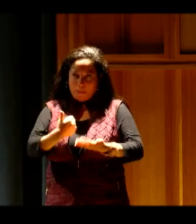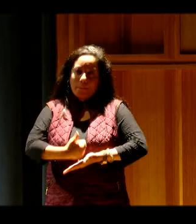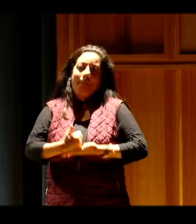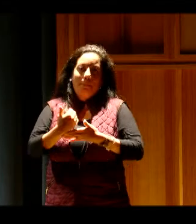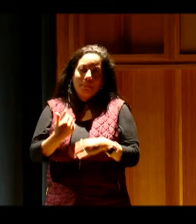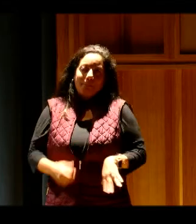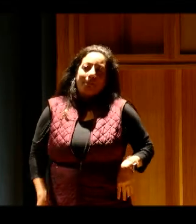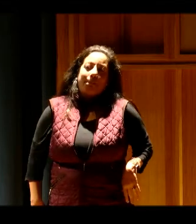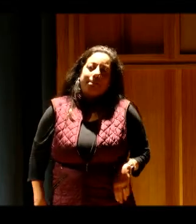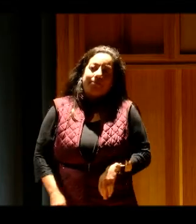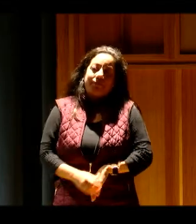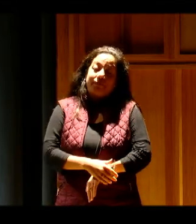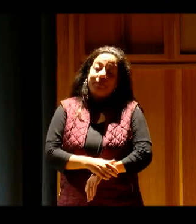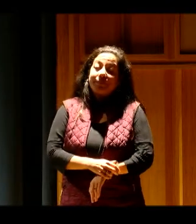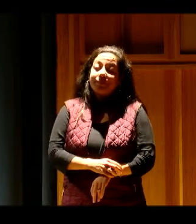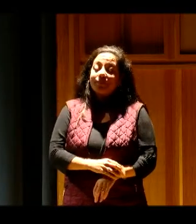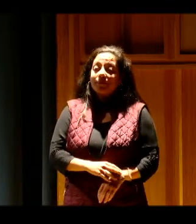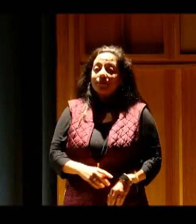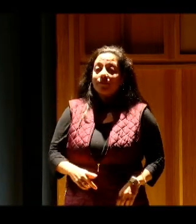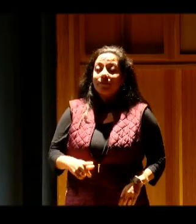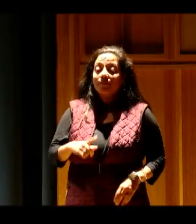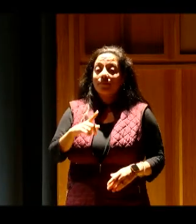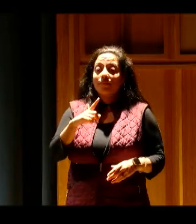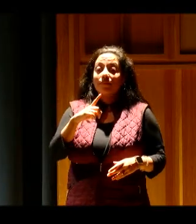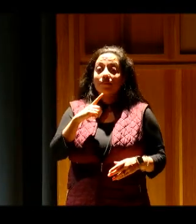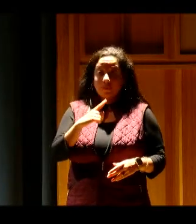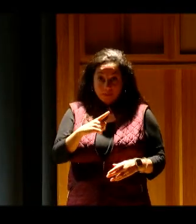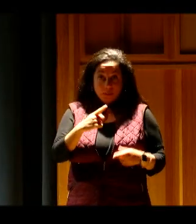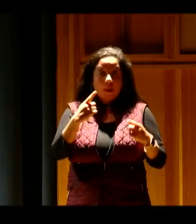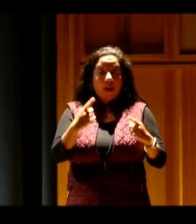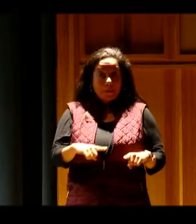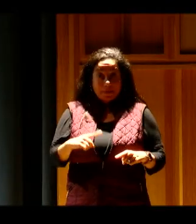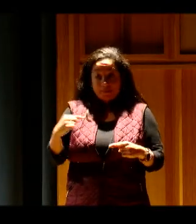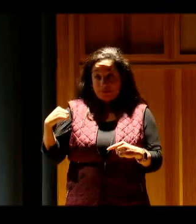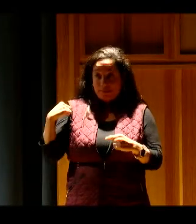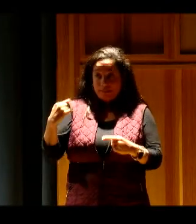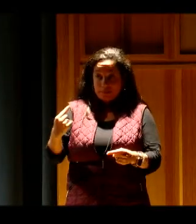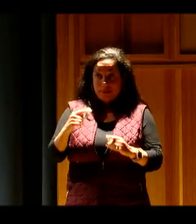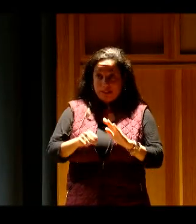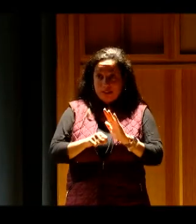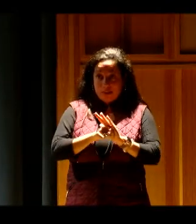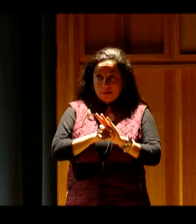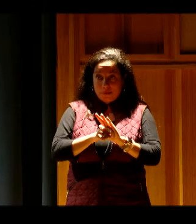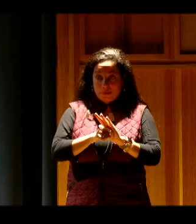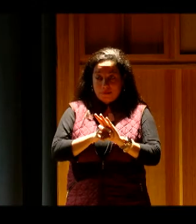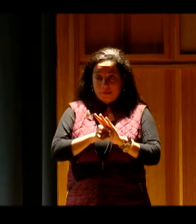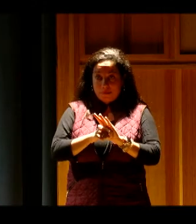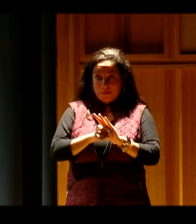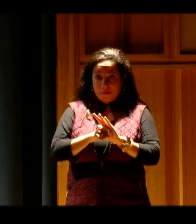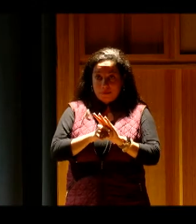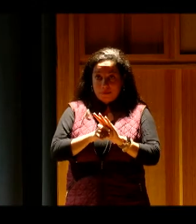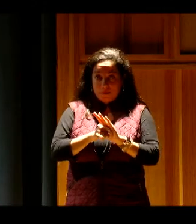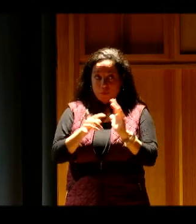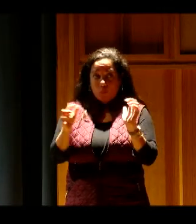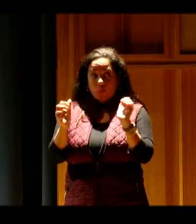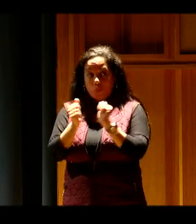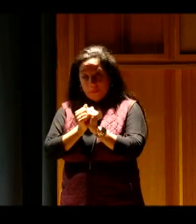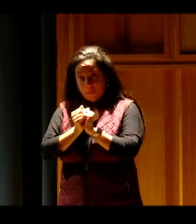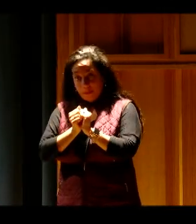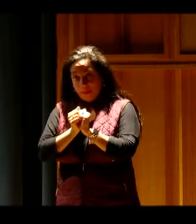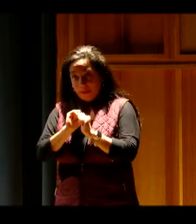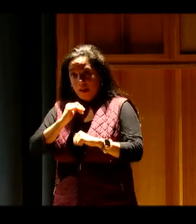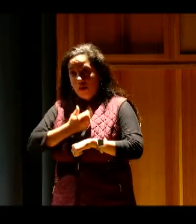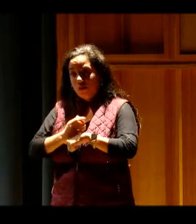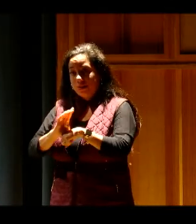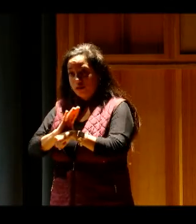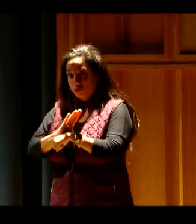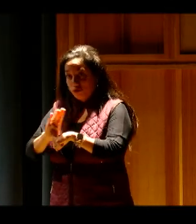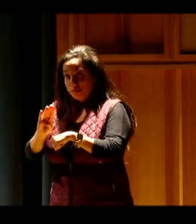What it's done is to enable us to develop over time co-creating with our industries a set of